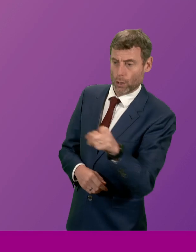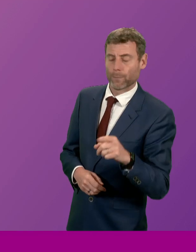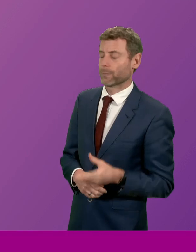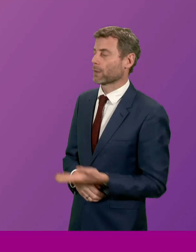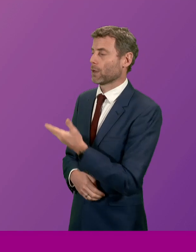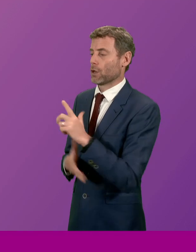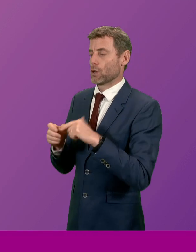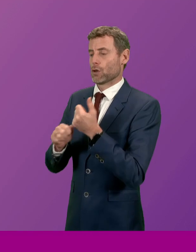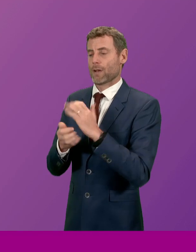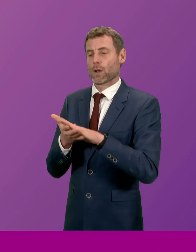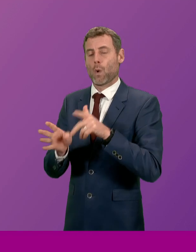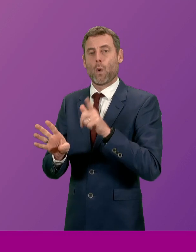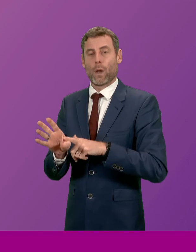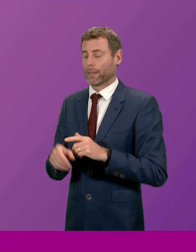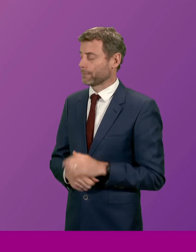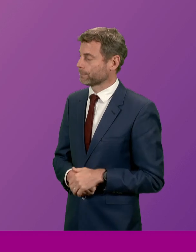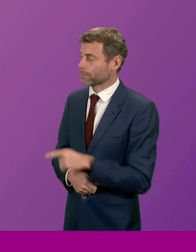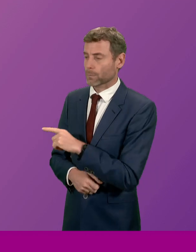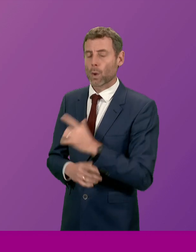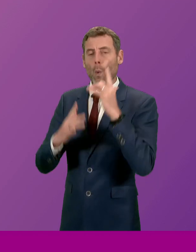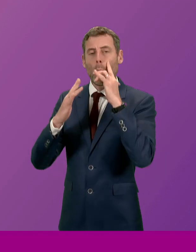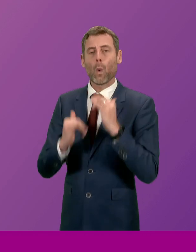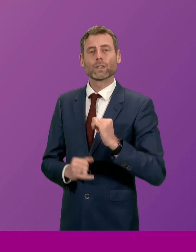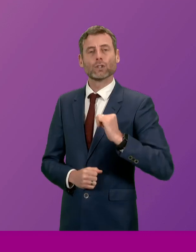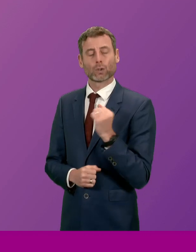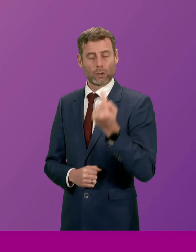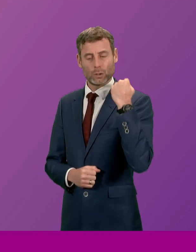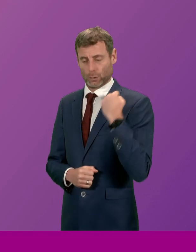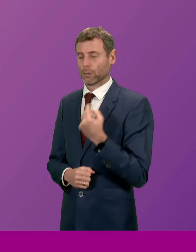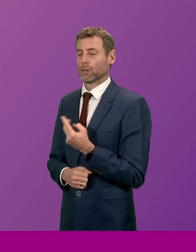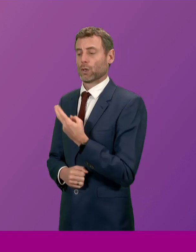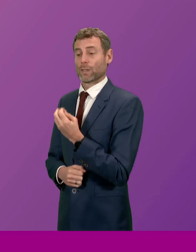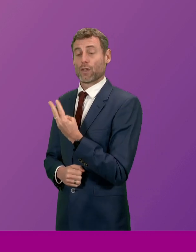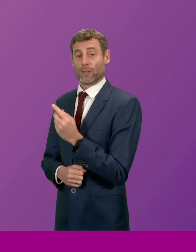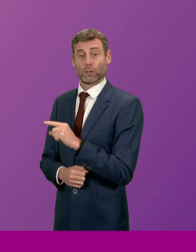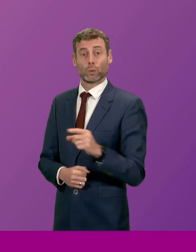Audit Scotland has confirmed that, between 2017 and 2022, hard-pressed Scottish taxpayers paid